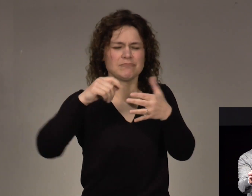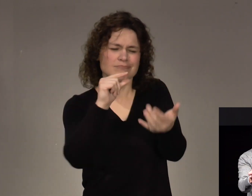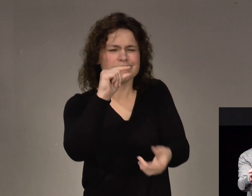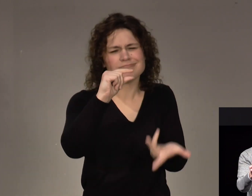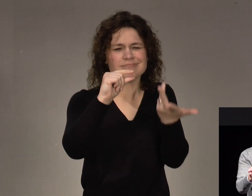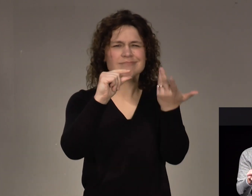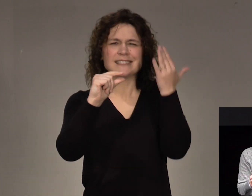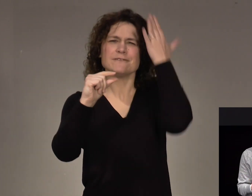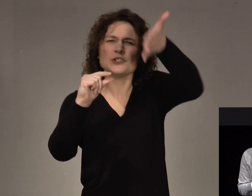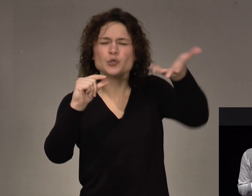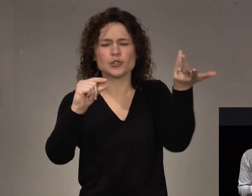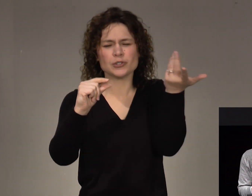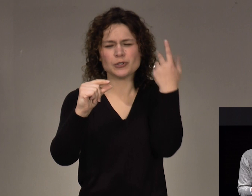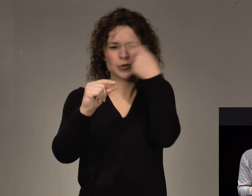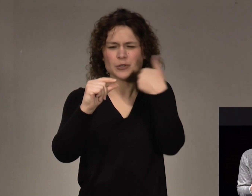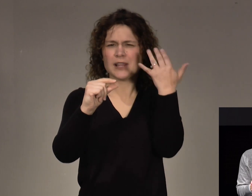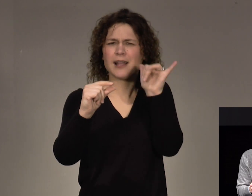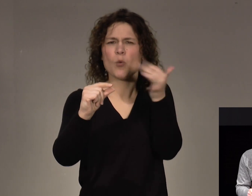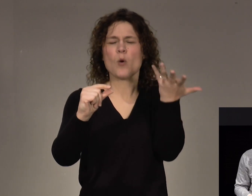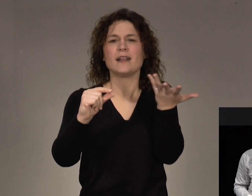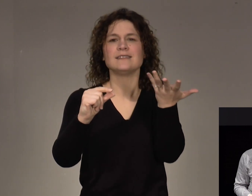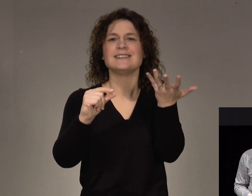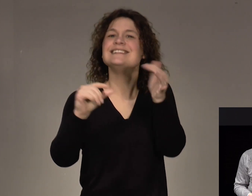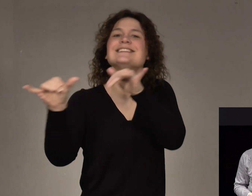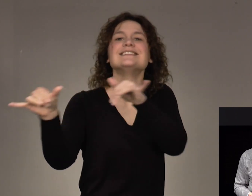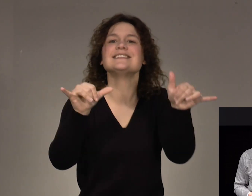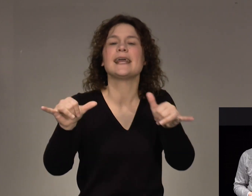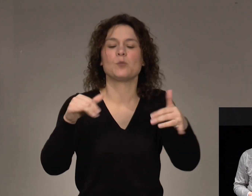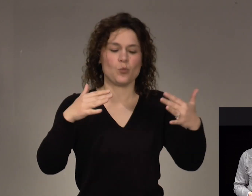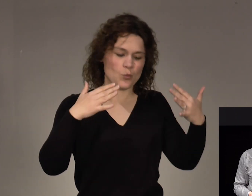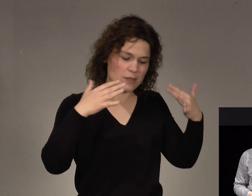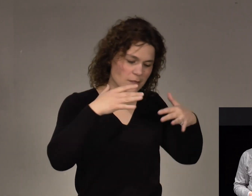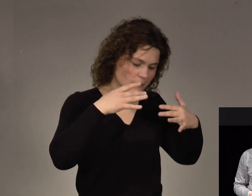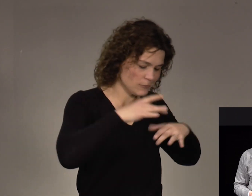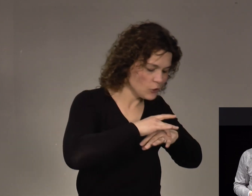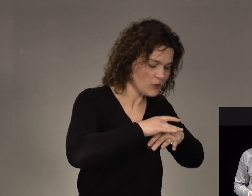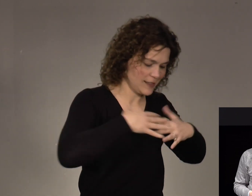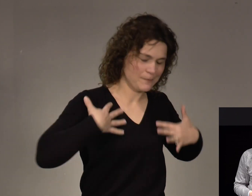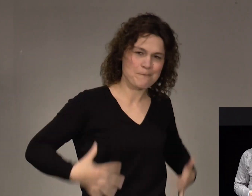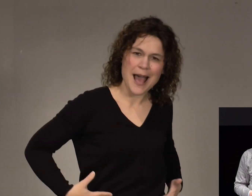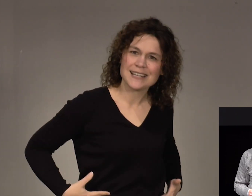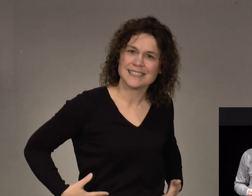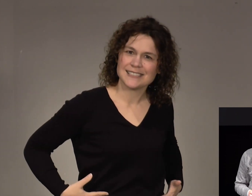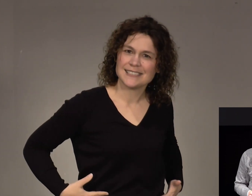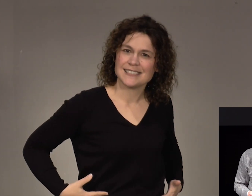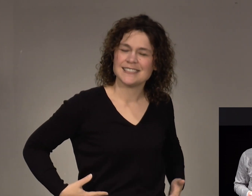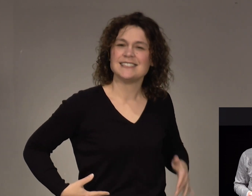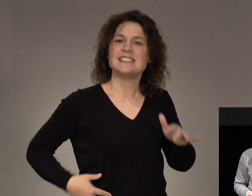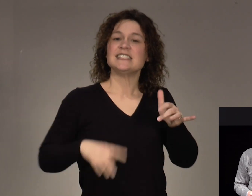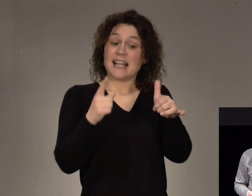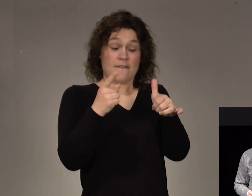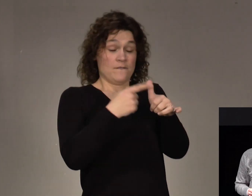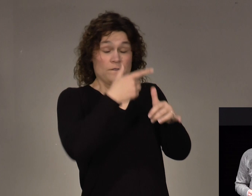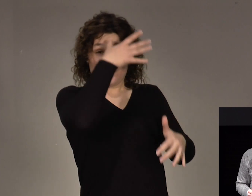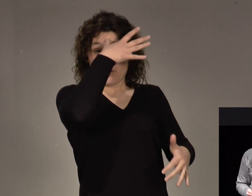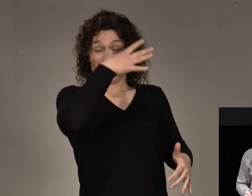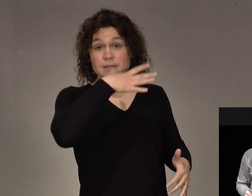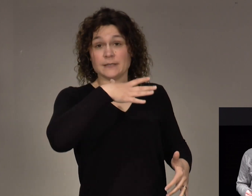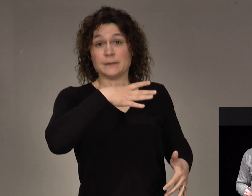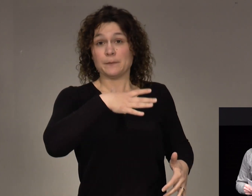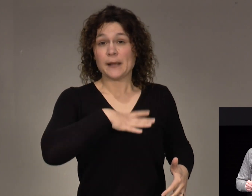is with your earthly body. Verse 45 says the first man became a living being; the